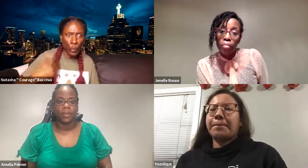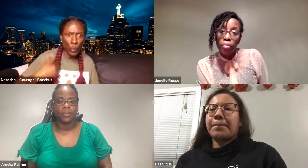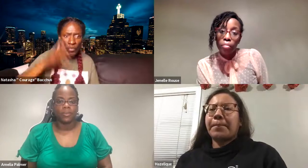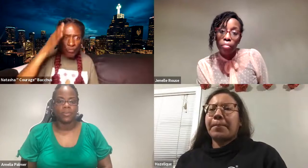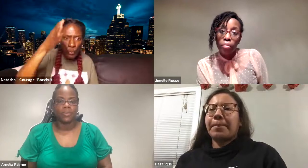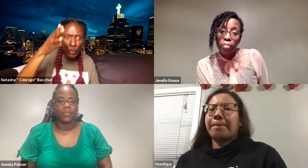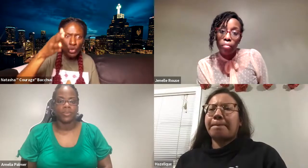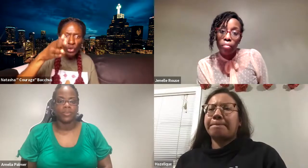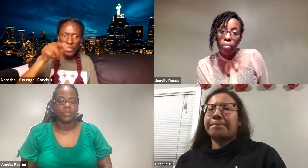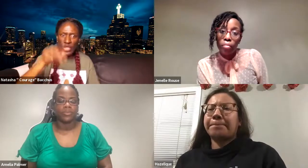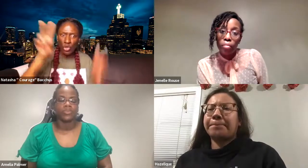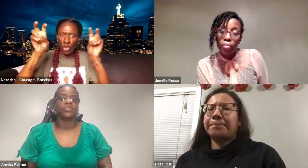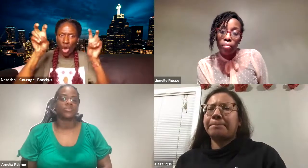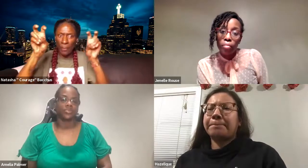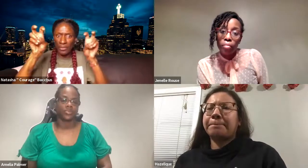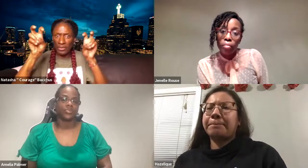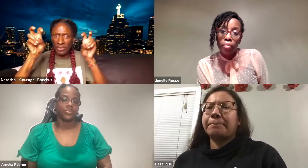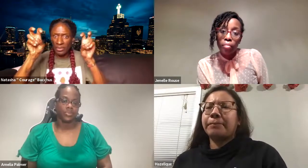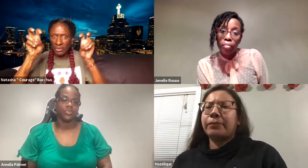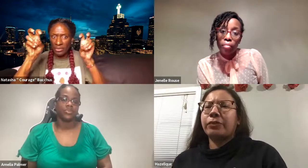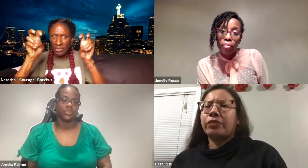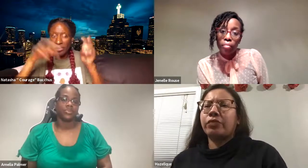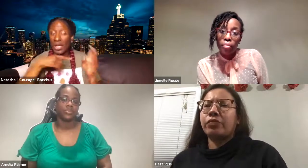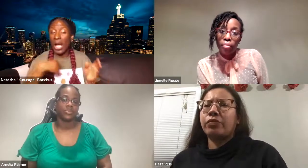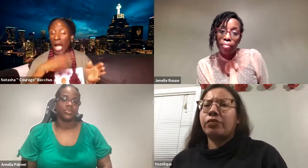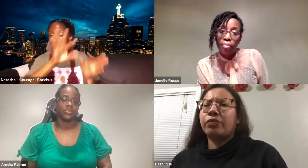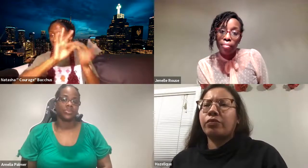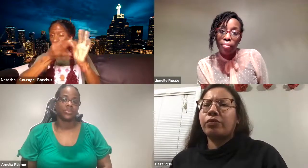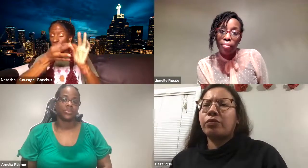i've missed the name of the person. so when you're thinking about the future and the youth of today